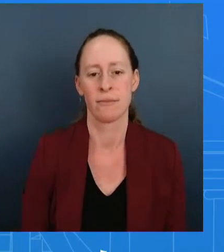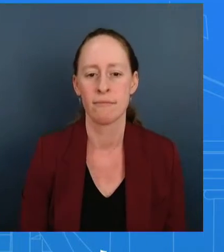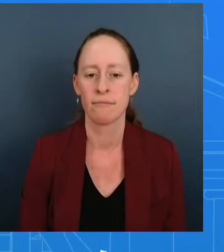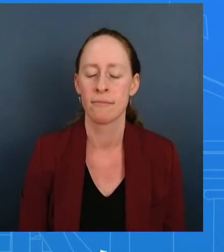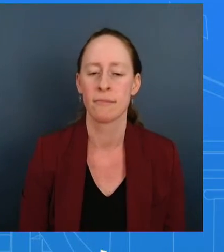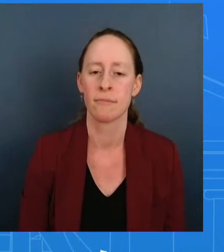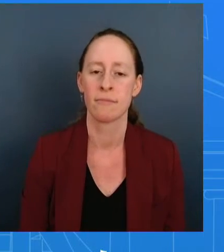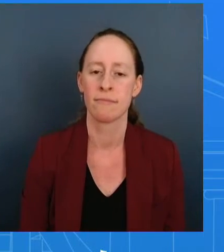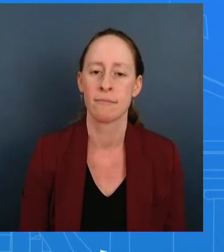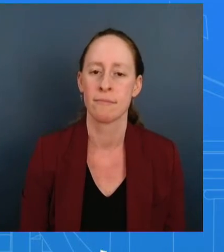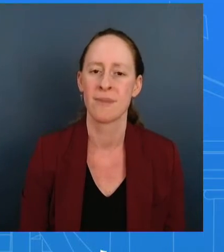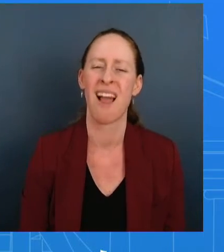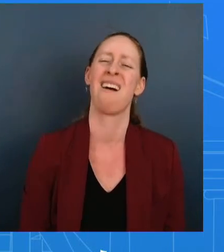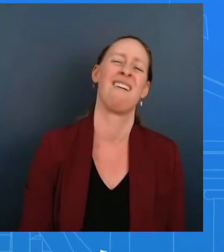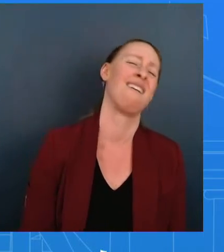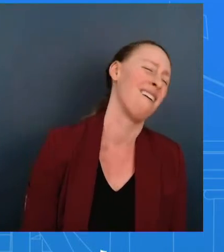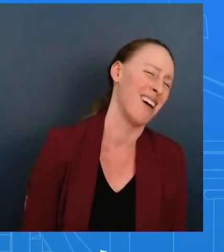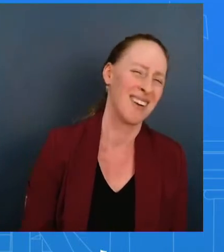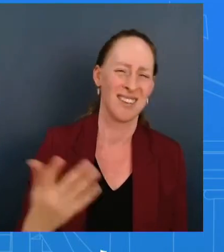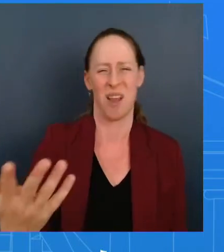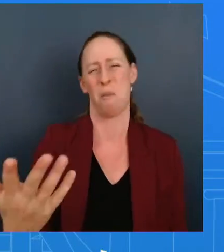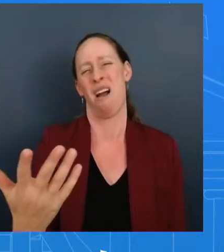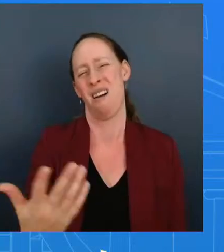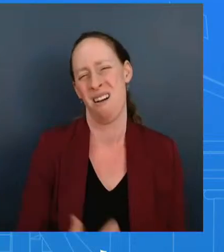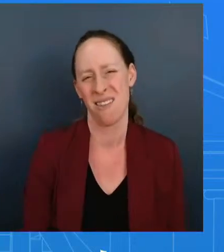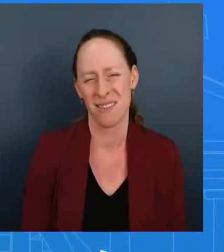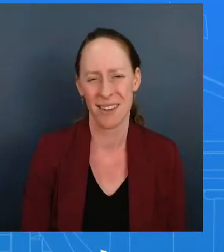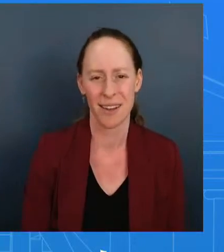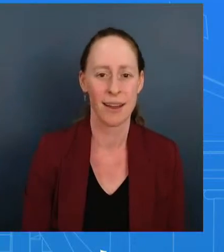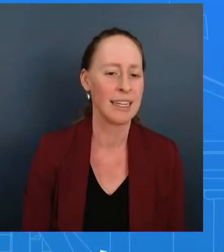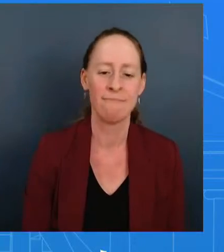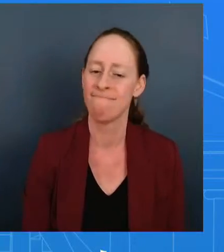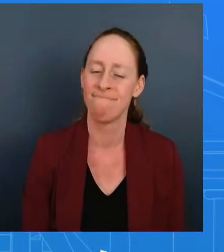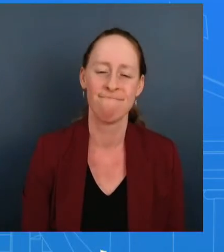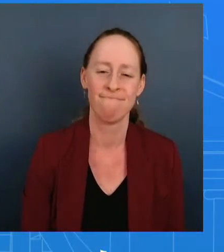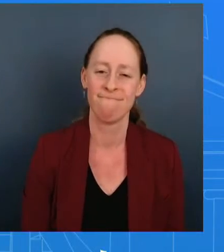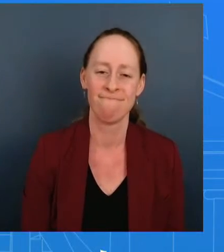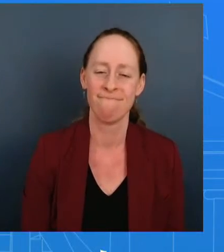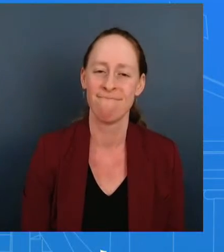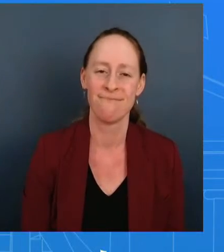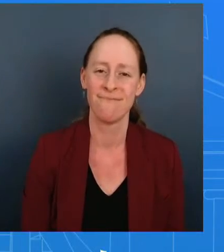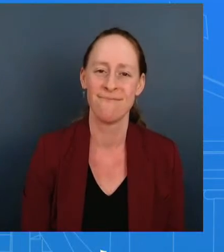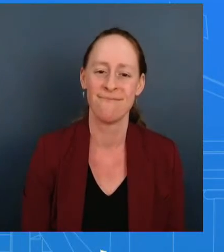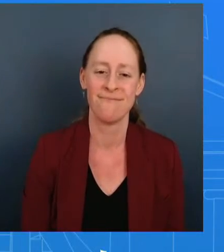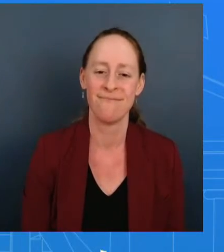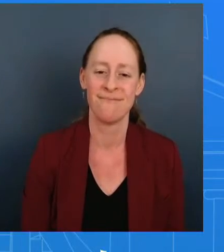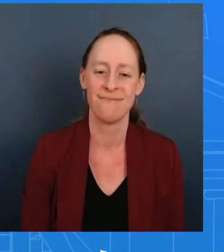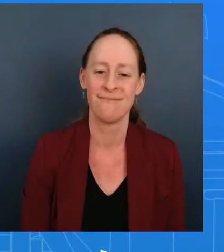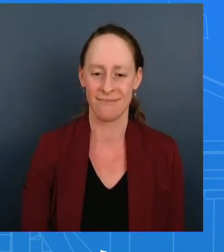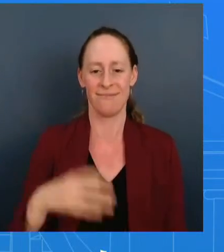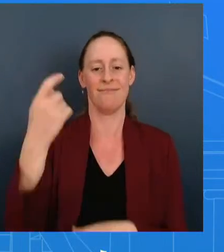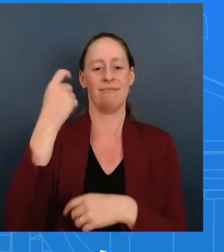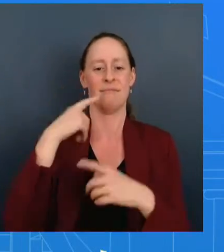The Press: The president's doctor, you say, has seen no reason to evaluate him for Parkinson's since his physical in February. Is that based on these verbal check-ins